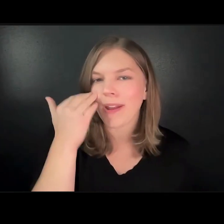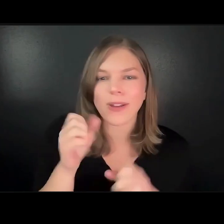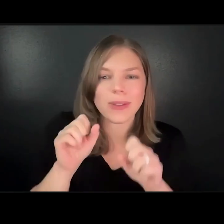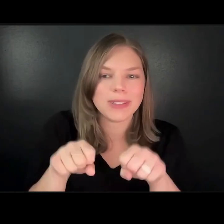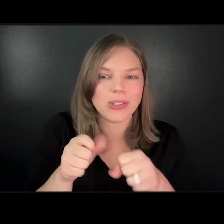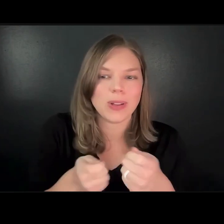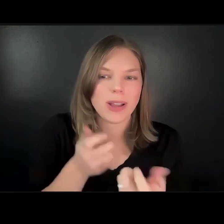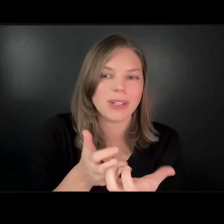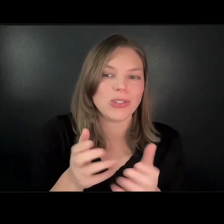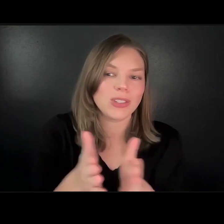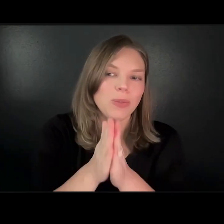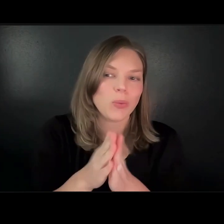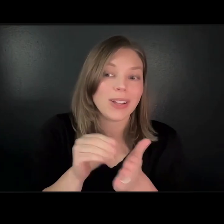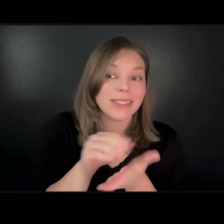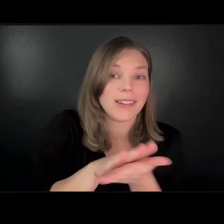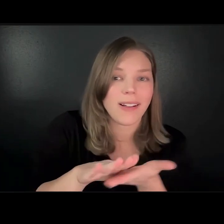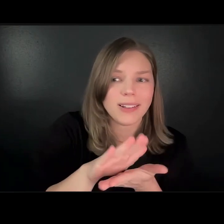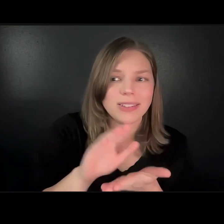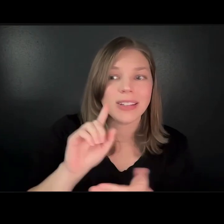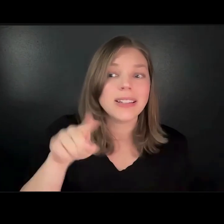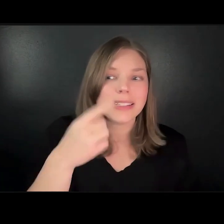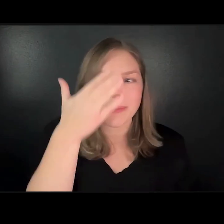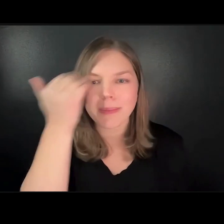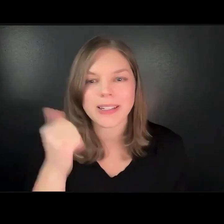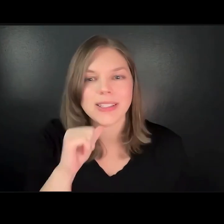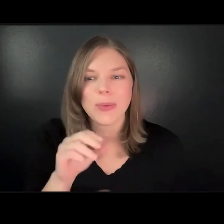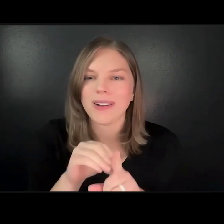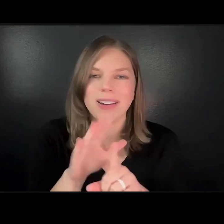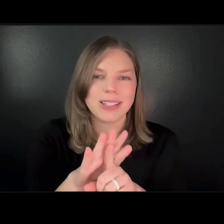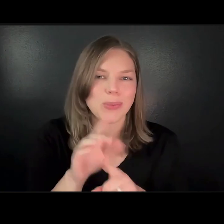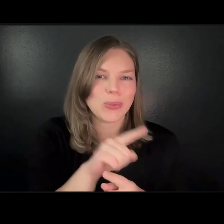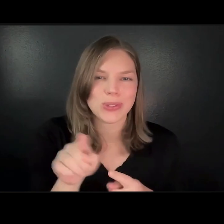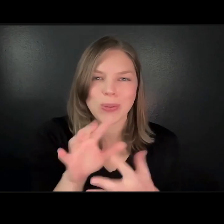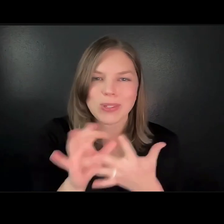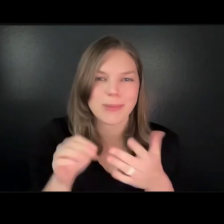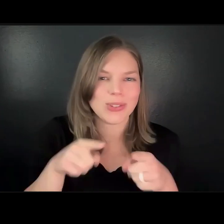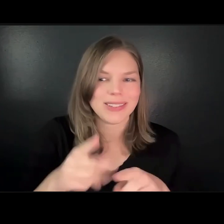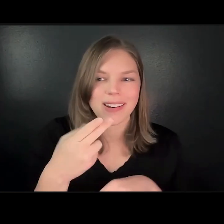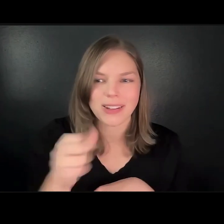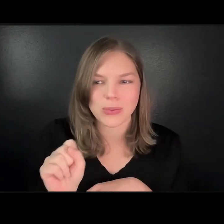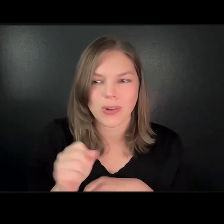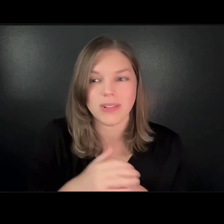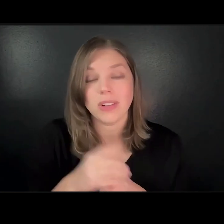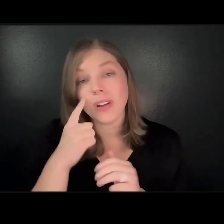For example, many students are not aware of the potential accommodations they could request in college simply because they were not